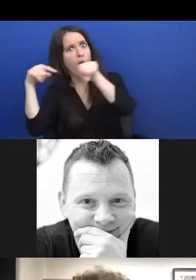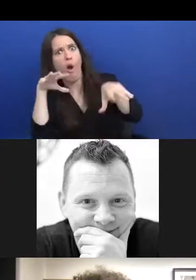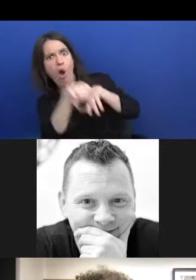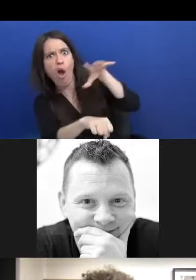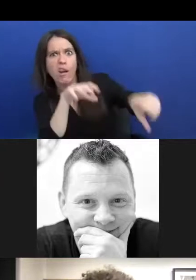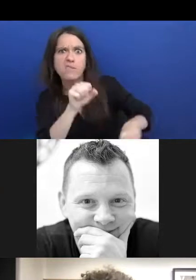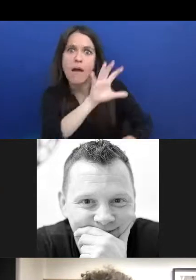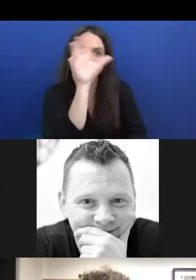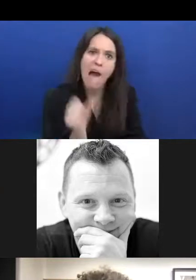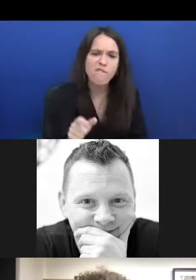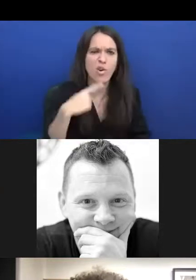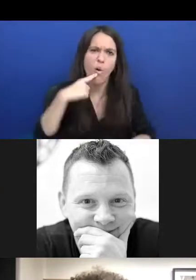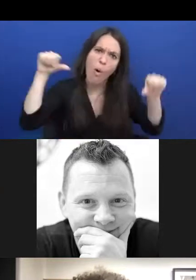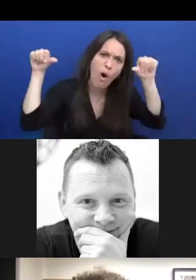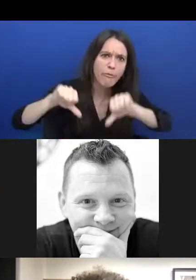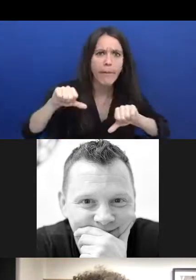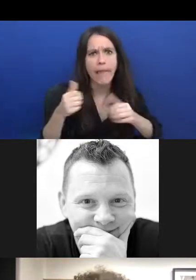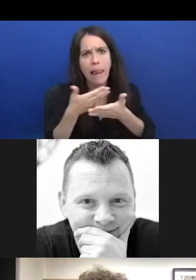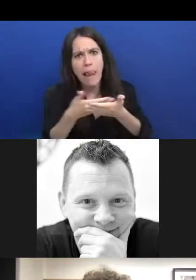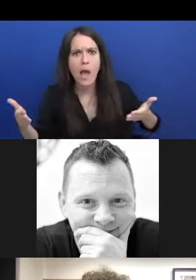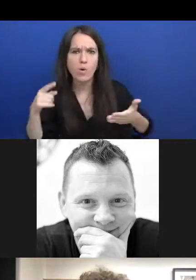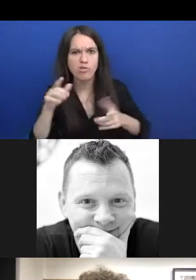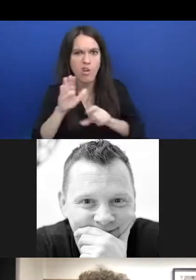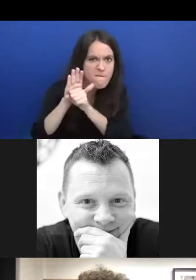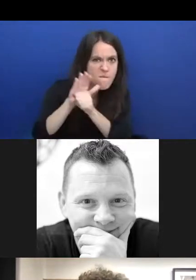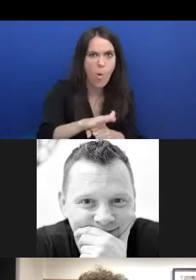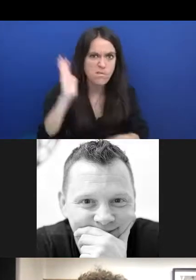to impose all these terrible ideas or look what the missionaries were doing but actually what